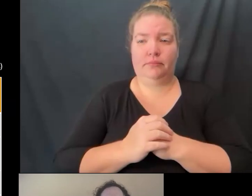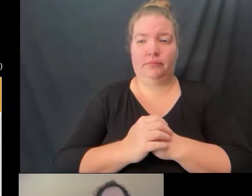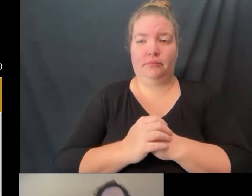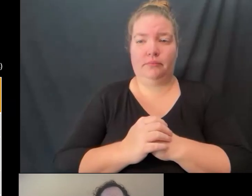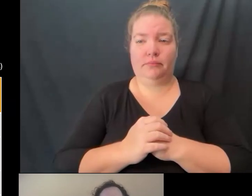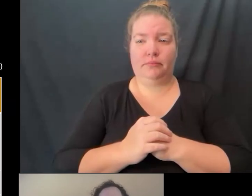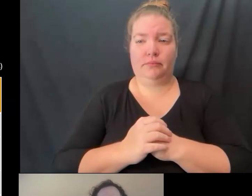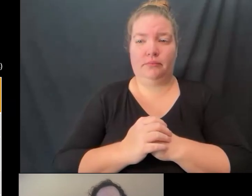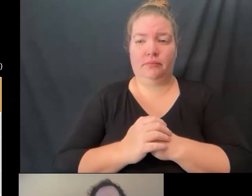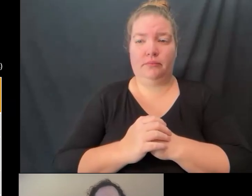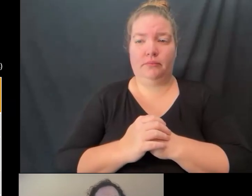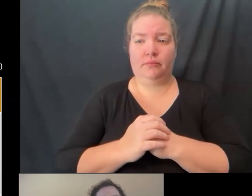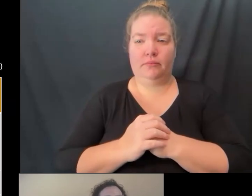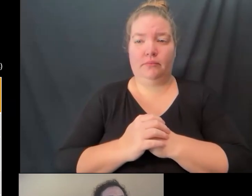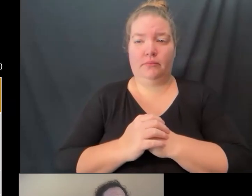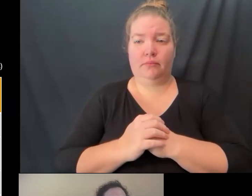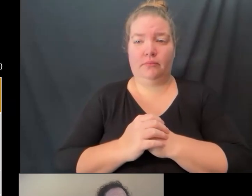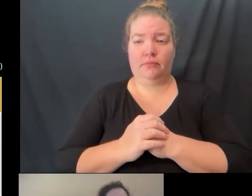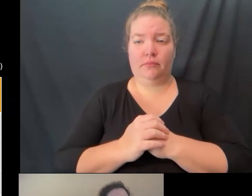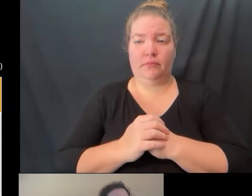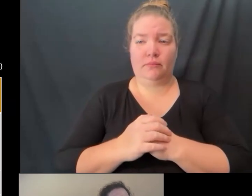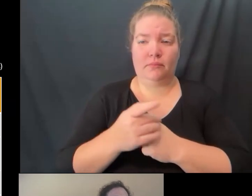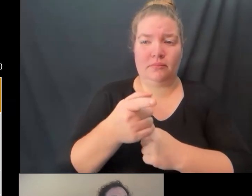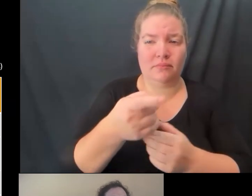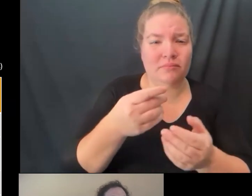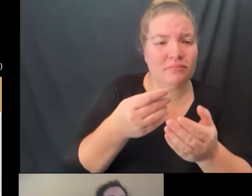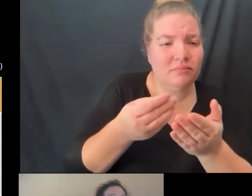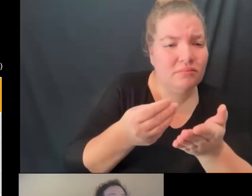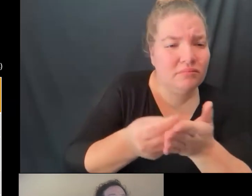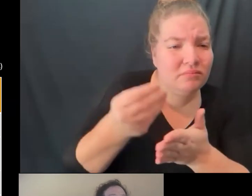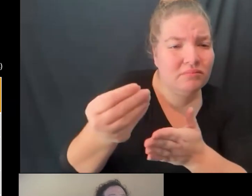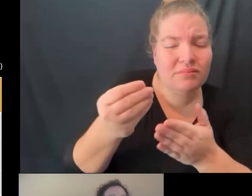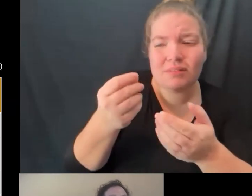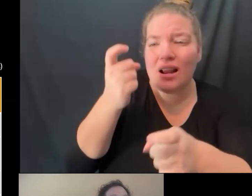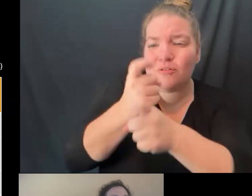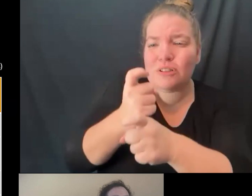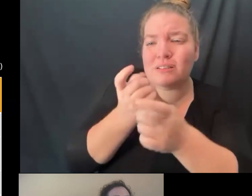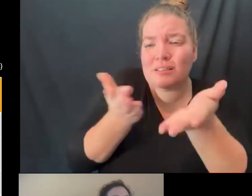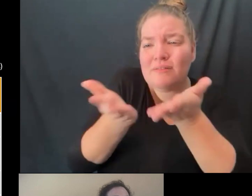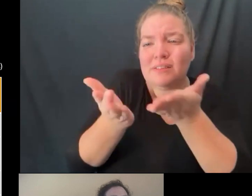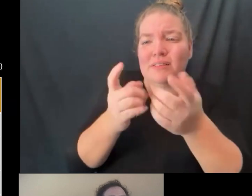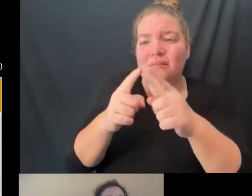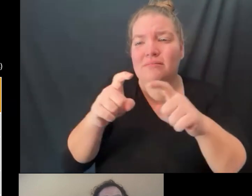It's called an accessibility statement. The next thing is procurement. There are rules on how you buy services